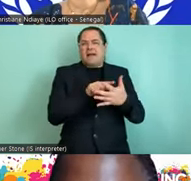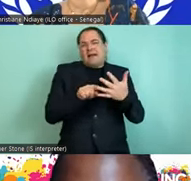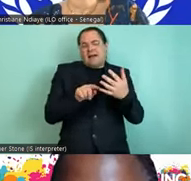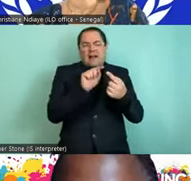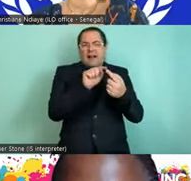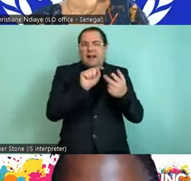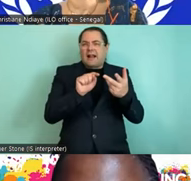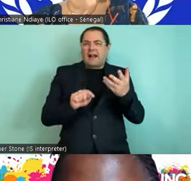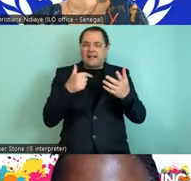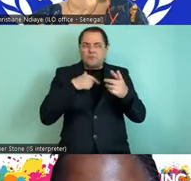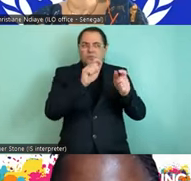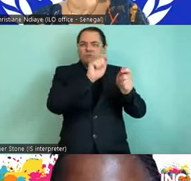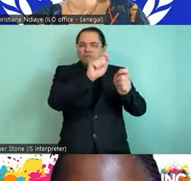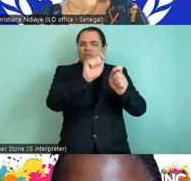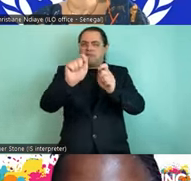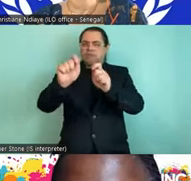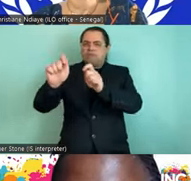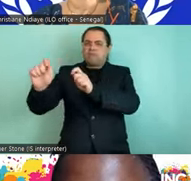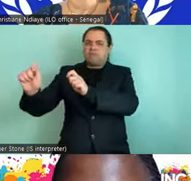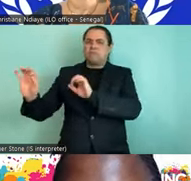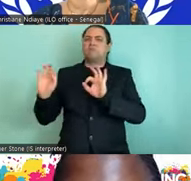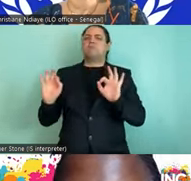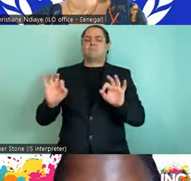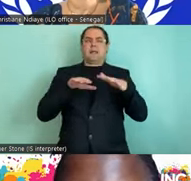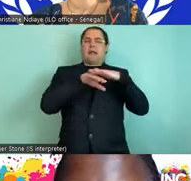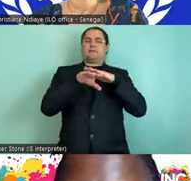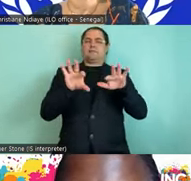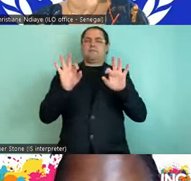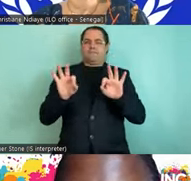10:42:18 Then the other thing that we want to do is to extend disability inclusion to